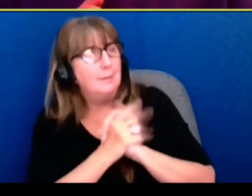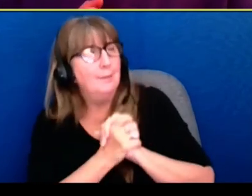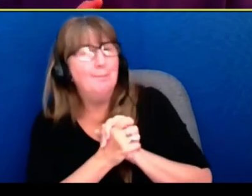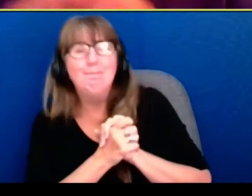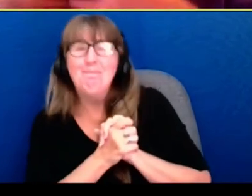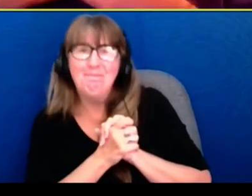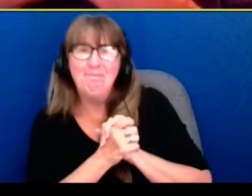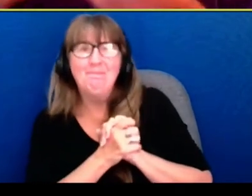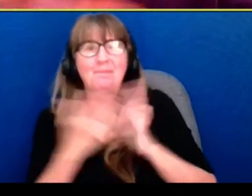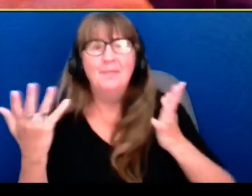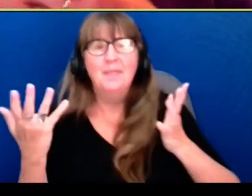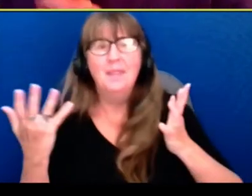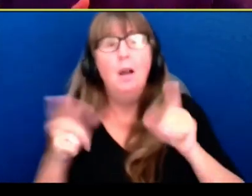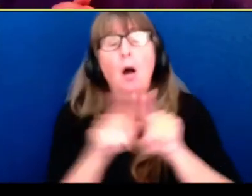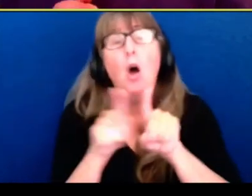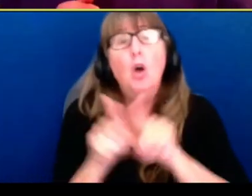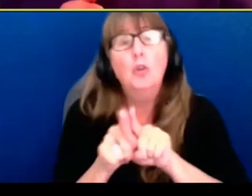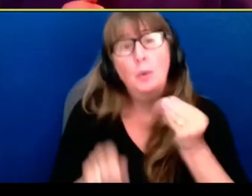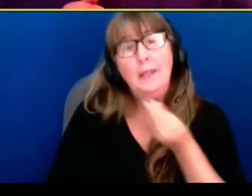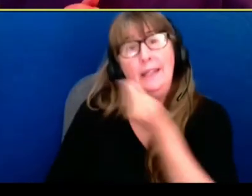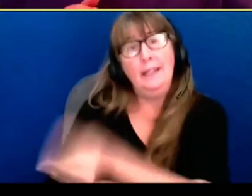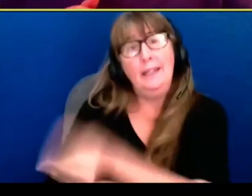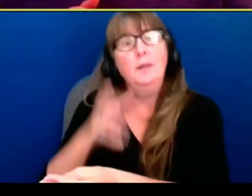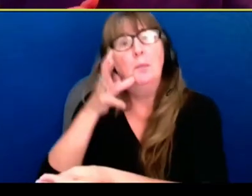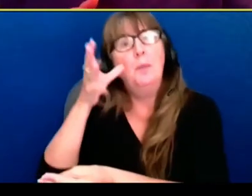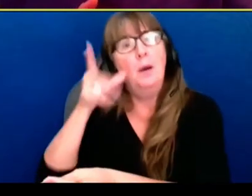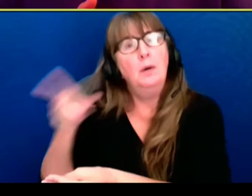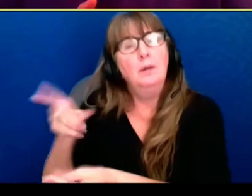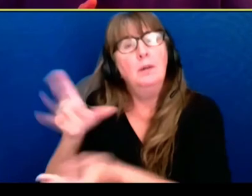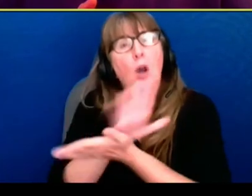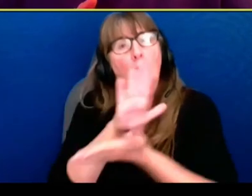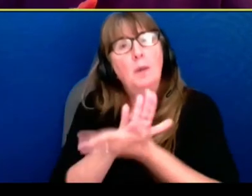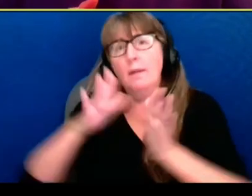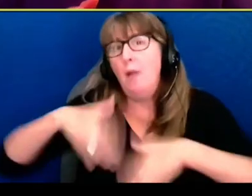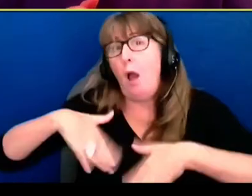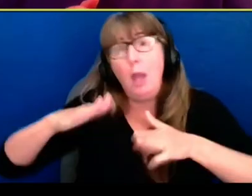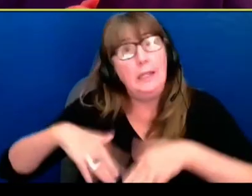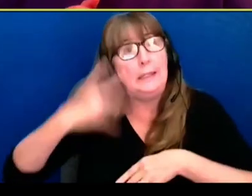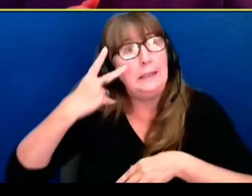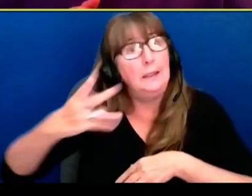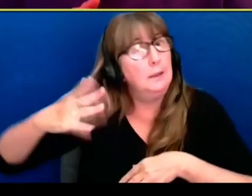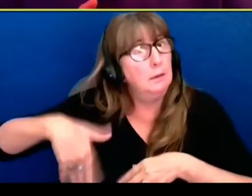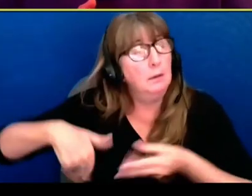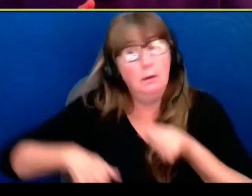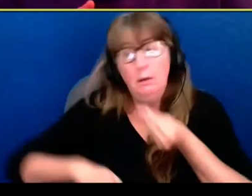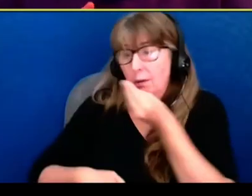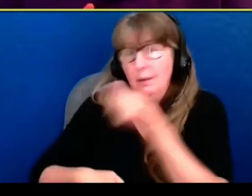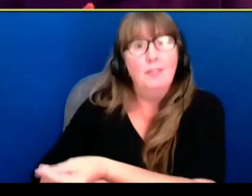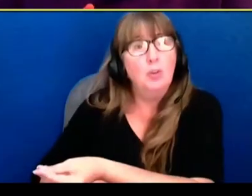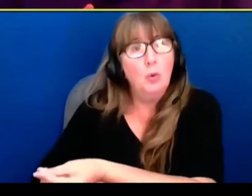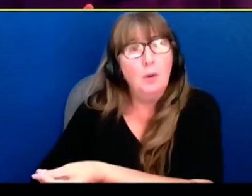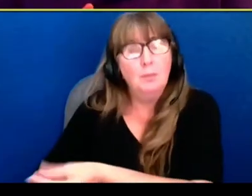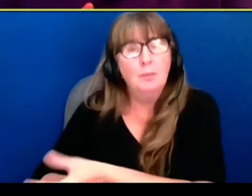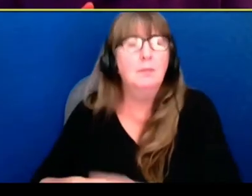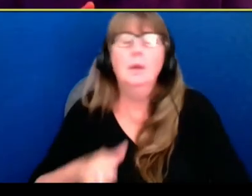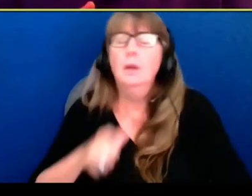Also, handing parents, a document like that in a meeting. It doesn't engender trust.